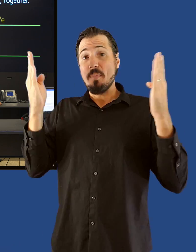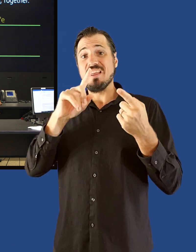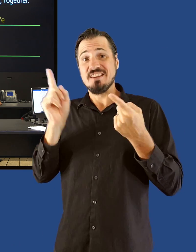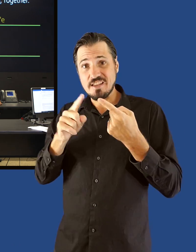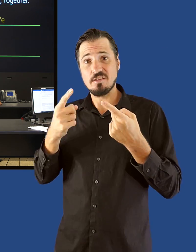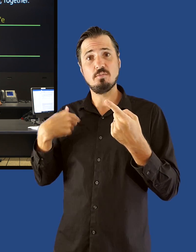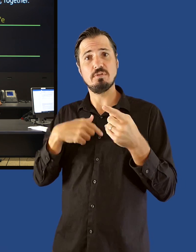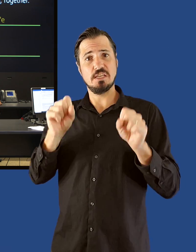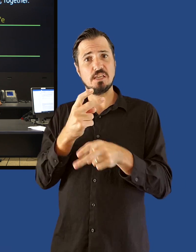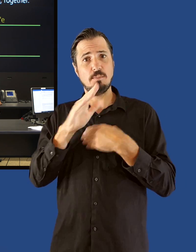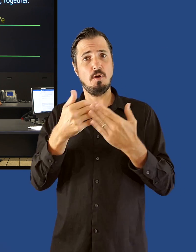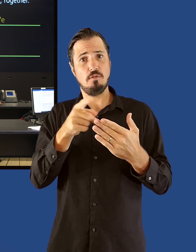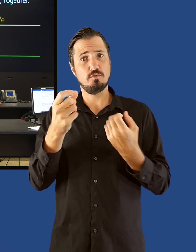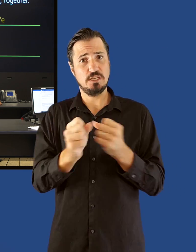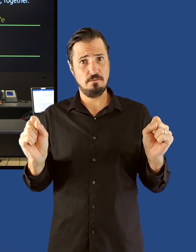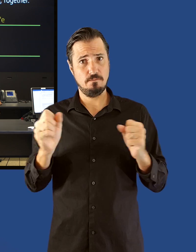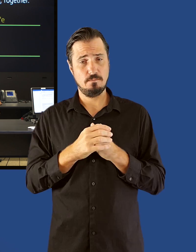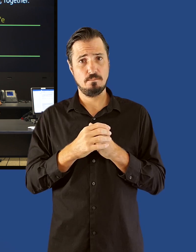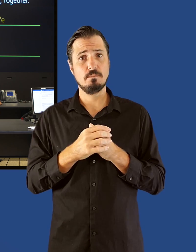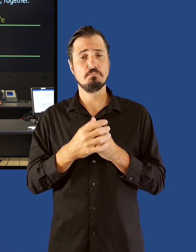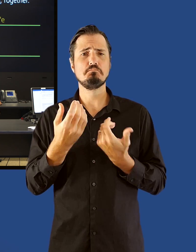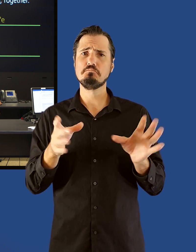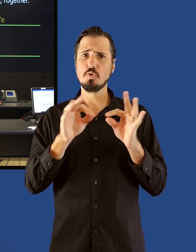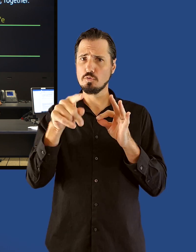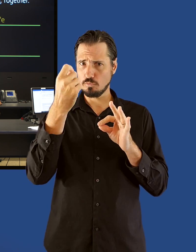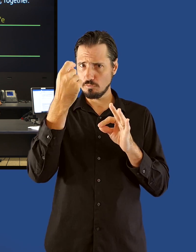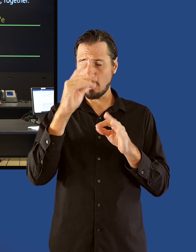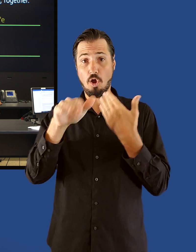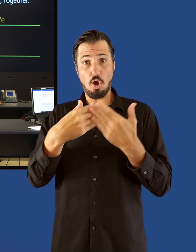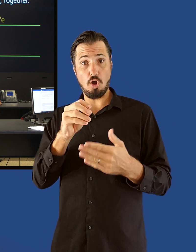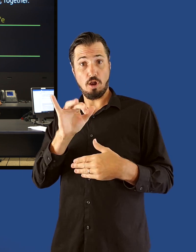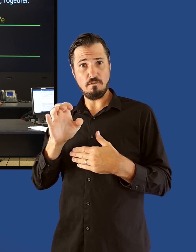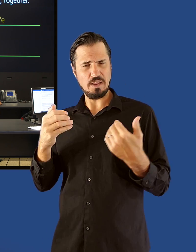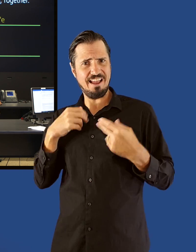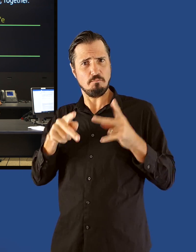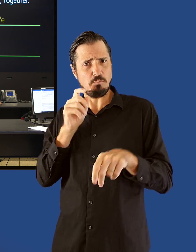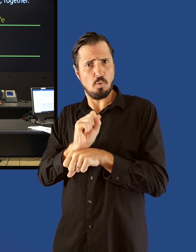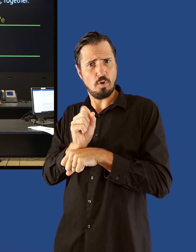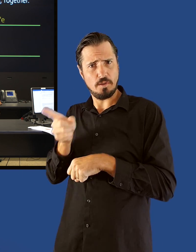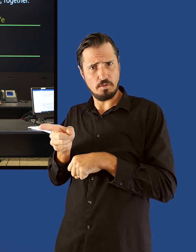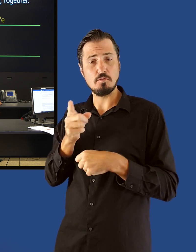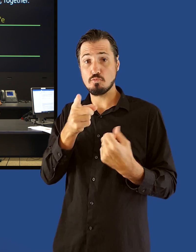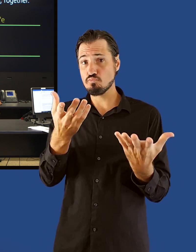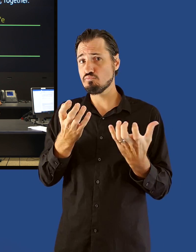That said, all offices are staffed, so anyone needing assistance from a county agency should call ahead.